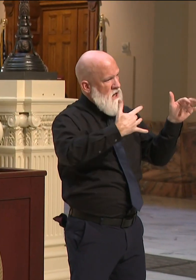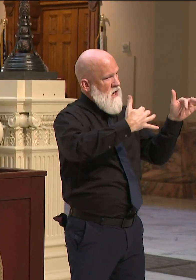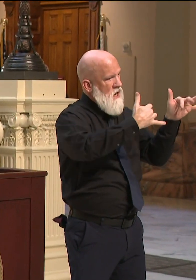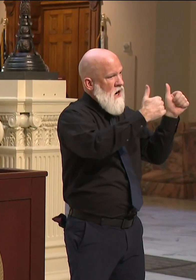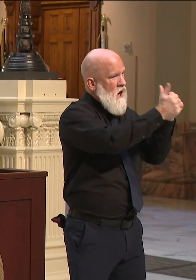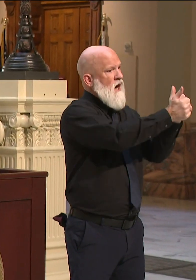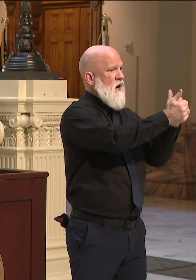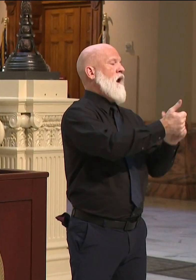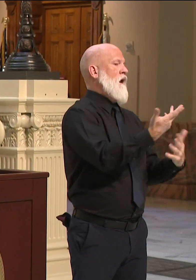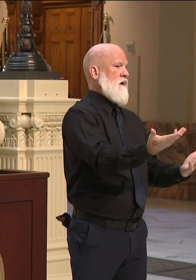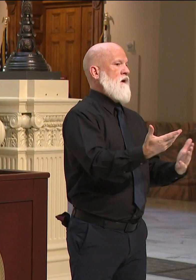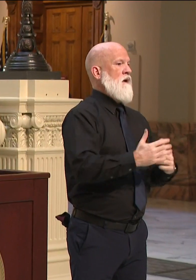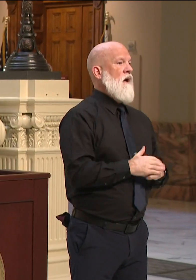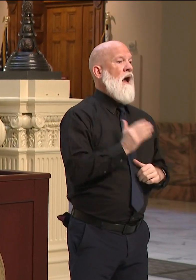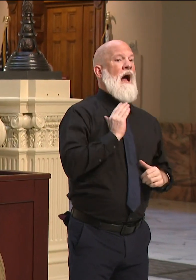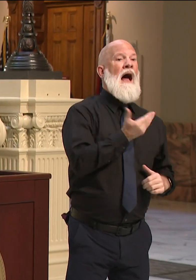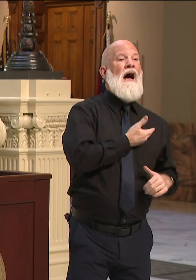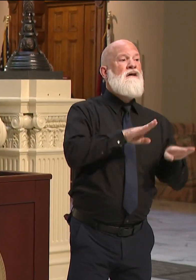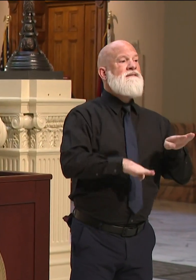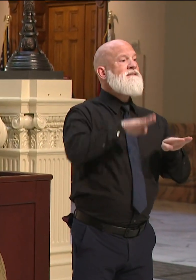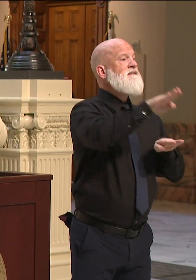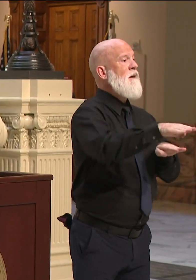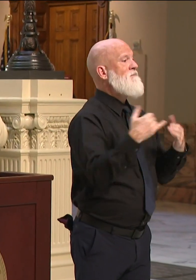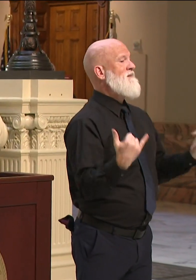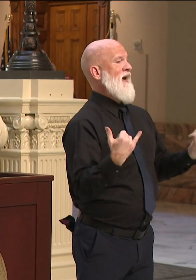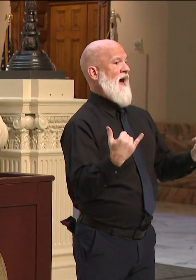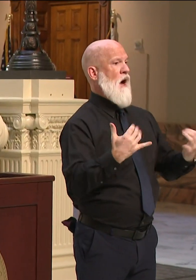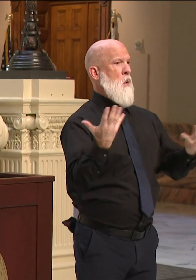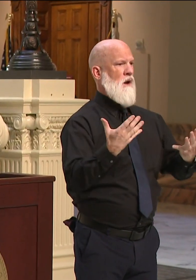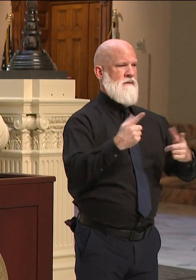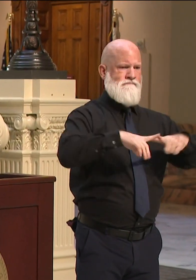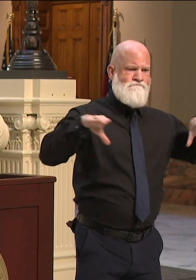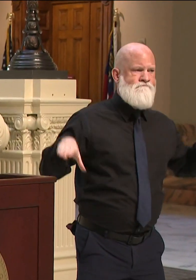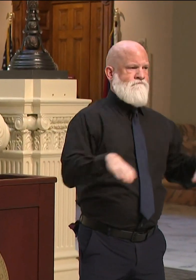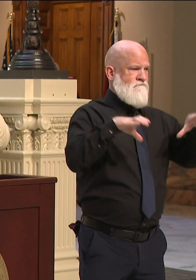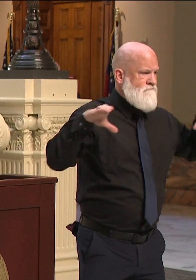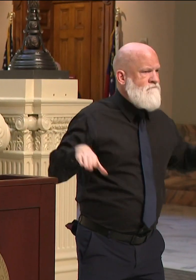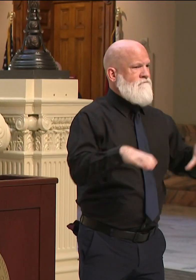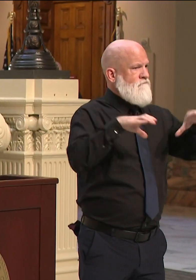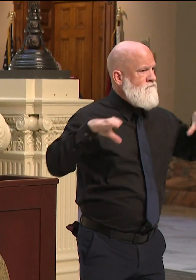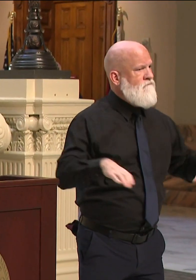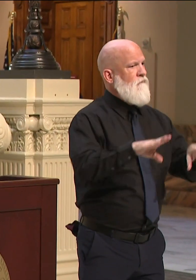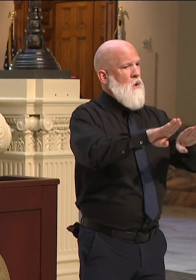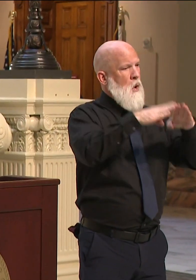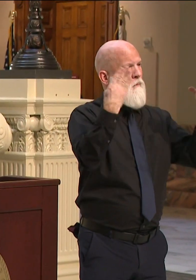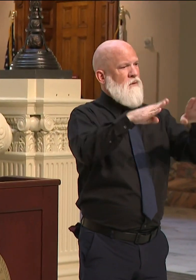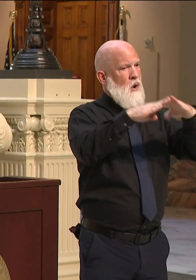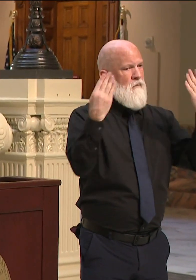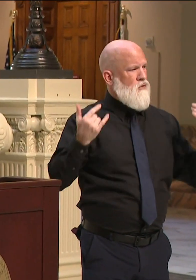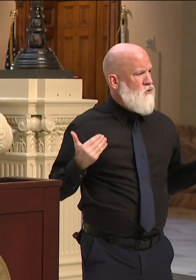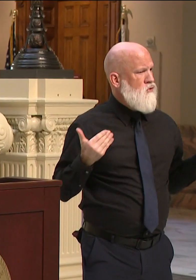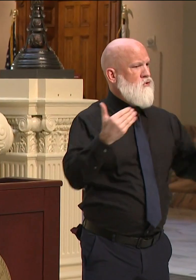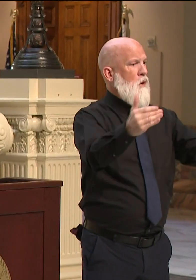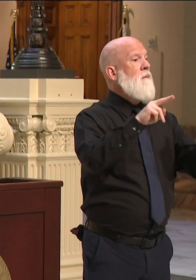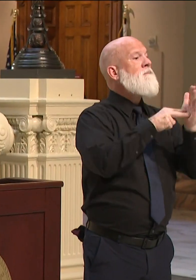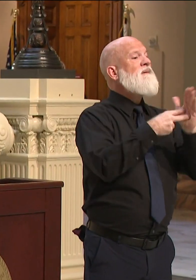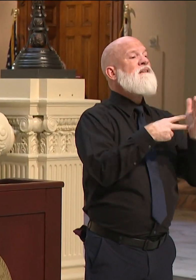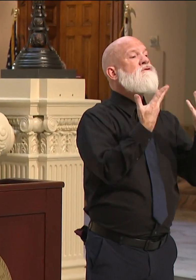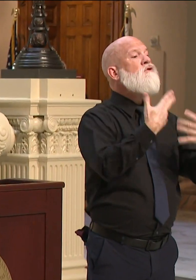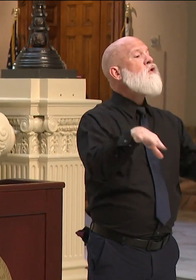THAT WE DO HAVE THIS OPTION. >> GOVERNOR KEMP THAT WE DO HAVE THIS OPTION. >> GOVERNOR KEMP SAID THAT WE DO HAVE THIS OPTION. >> GOVERNOR KEMP SAID AGAIN THAT WE DO HAVE THIS OPTION. >> GOVERNOR KEMP SAID AGAIN THE GOVERNOR KEMP SAID AGAIN THE GOVERNOR KEMP SAID AGAIN THE TIME GOVERNOR KEMP SAID AGAIN THE TIME TO GOVERNOR KEMP SAID AGAIN THE TIME TO RETURN GOVERNOR KEMP SAID AGAIN THE TIME TO RETURN TO GOVERNOR KEMP SAID AGAIN THE TIME TO RETURN TO IN GOVERNOR KEMP SAID AGAIN THE TIME TO RETURN TO IN PERSON TIME TO RETURN TO IN PERSON TIME TO RETURN TO IN PERSON LEARNING TIME TO RETURN TO IN PERSON LEARNING IN TIME TO RETURN TO IN PERSON LEARNING IN GEORGIA TIME TO RETURN TO IN PERSON LEARNING IN GEORGIA IS TIME TO RETURN TO IN PERSON LEARNING IN GEORGIA IS NOW. LEARNING IN GEORGIA IS NOW. LEARNING IN GEORGIA IS NOW. NOT LEARNING IN GEORGIA IS NOW. NOT AFTER LEARNING IN GEORGIA IS NOW. NOT AFTER EVERYONE LEARNING IN GEORGIA IS NOW. NOT AFTER EVERYONE IS NOT AFTER EVERYONE IS NOT AFTER EVERYONE IS VACCINATED. VACCINATED. VACCINATED. NOT VACCINATED. NOT IN VACCINATED. NOT IN THE VACCINATED. NOT IN THE FALL VACCINATED. NOT IN THE FALL BUT VACCINATED. NOT IN THE FALL BUT NOW. NOT IN THE FALL BUT NOW.